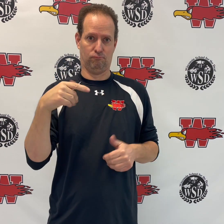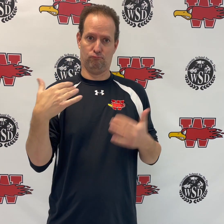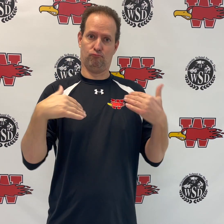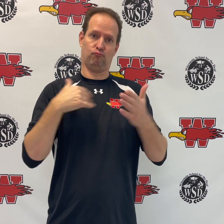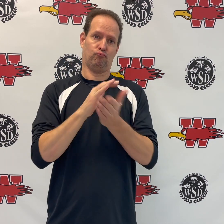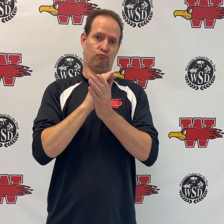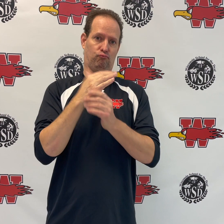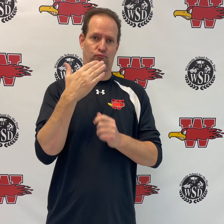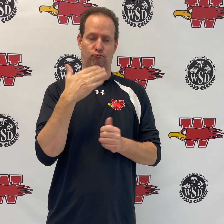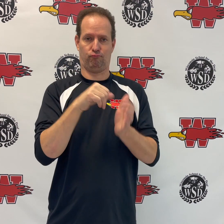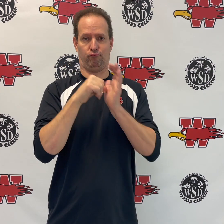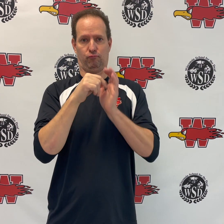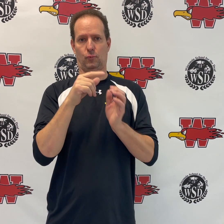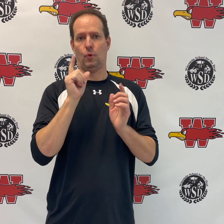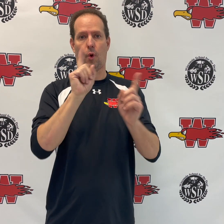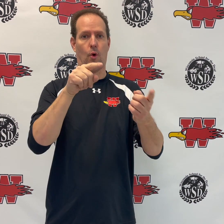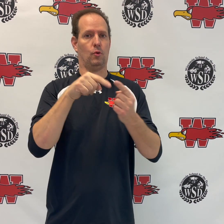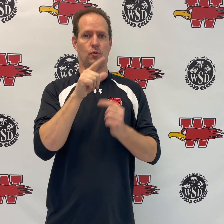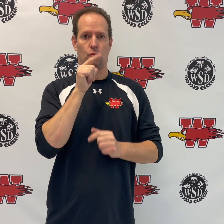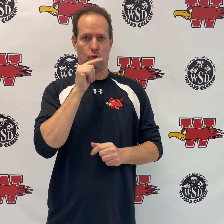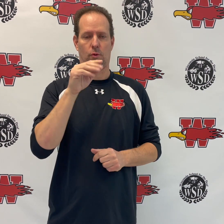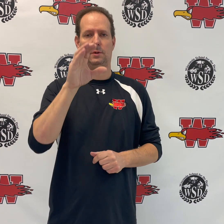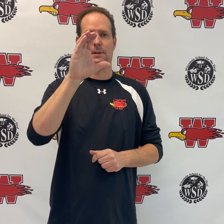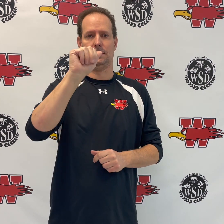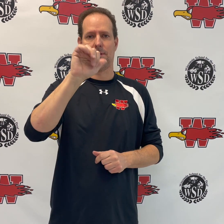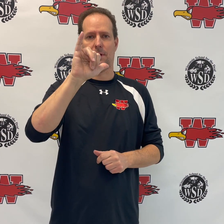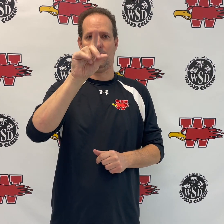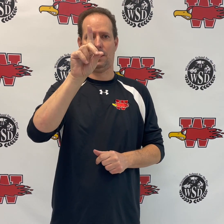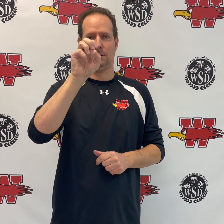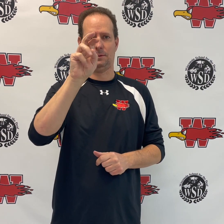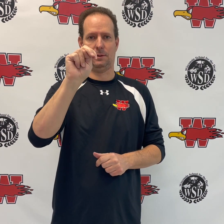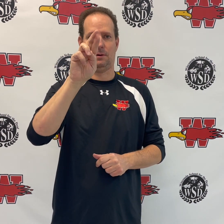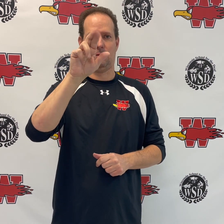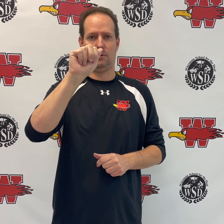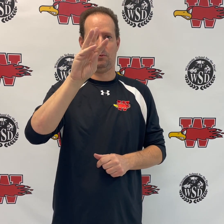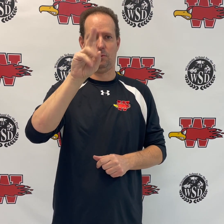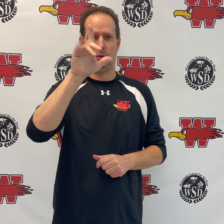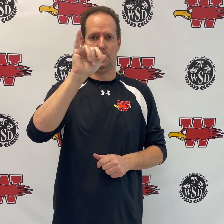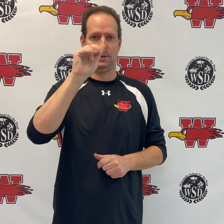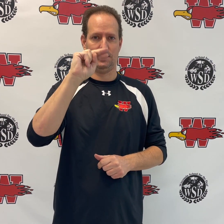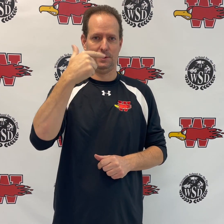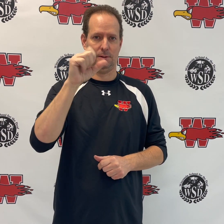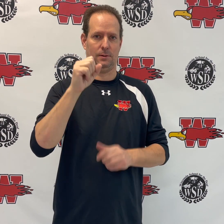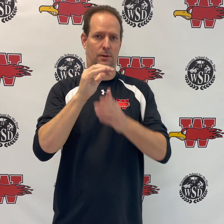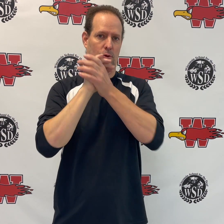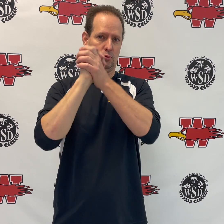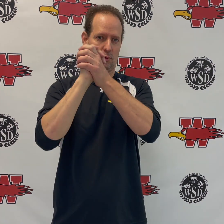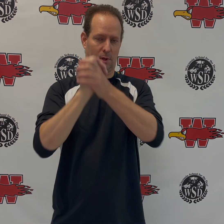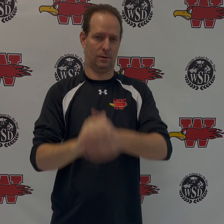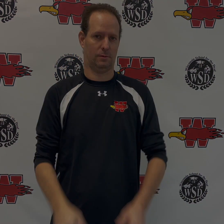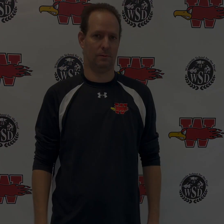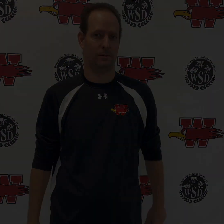for this person! And this award goes to Cayden Rawlings. Congratulations!